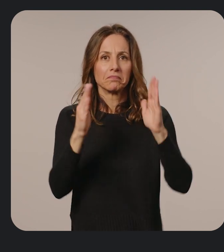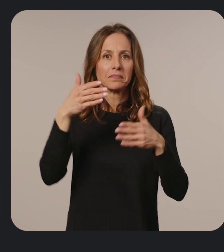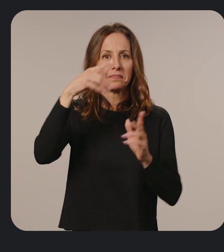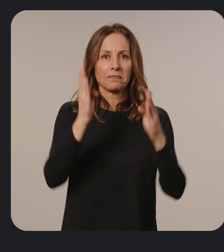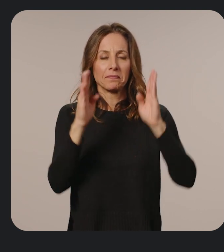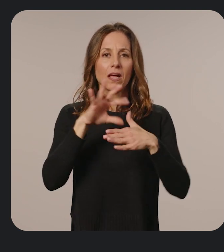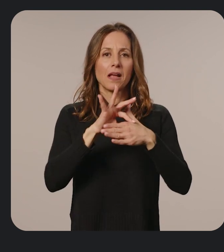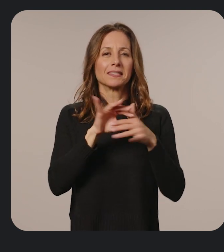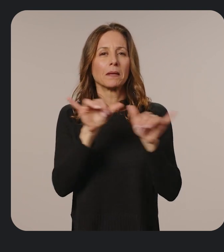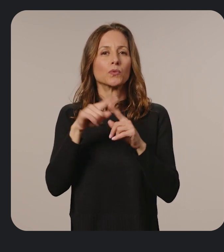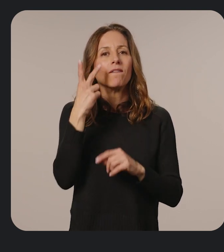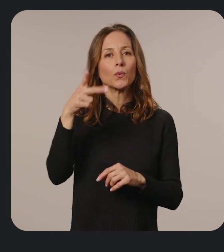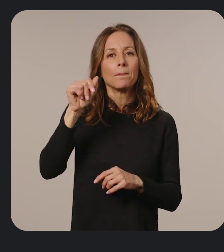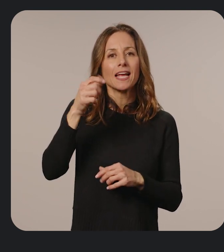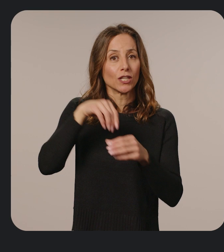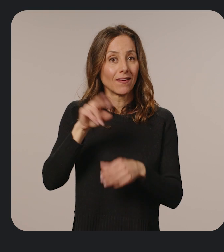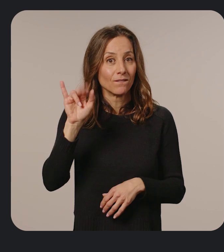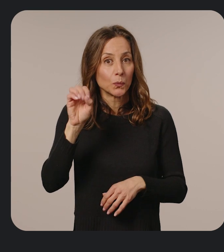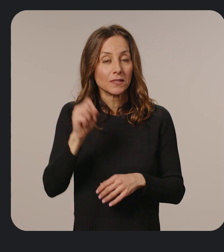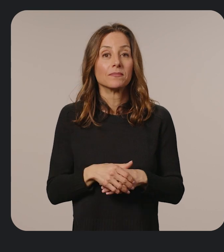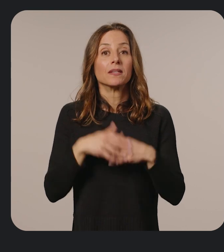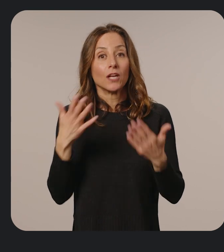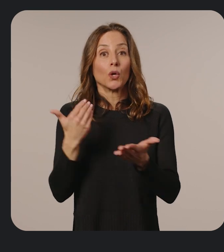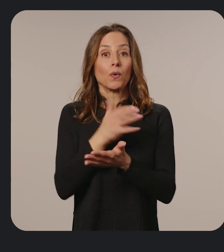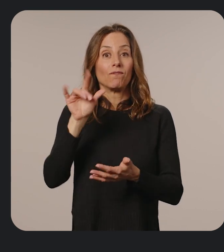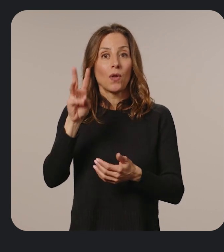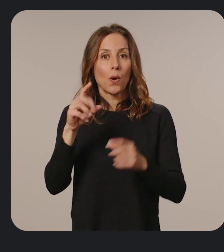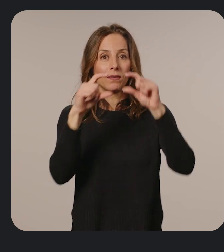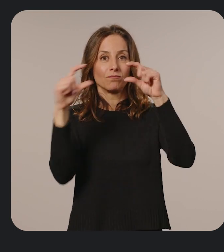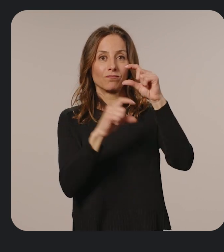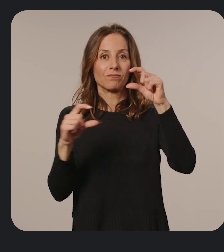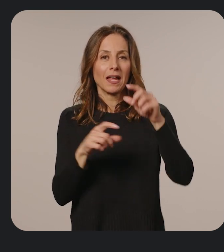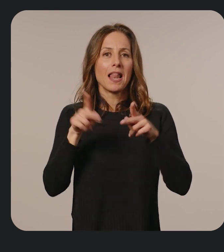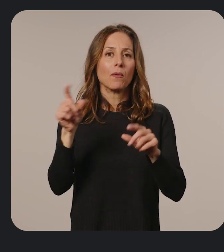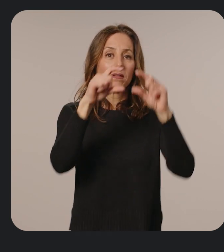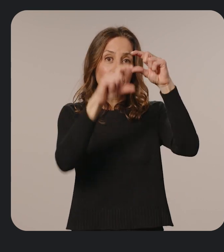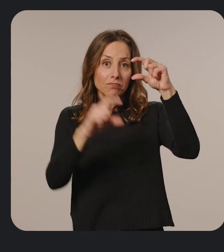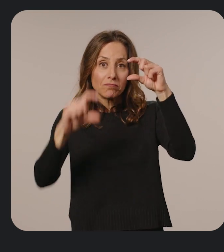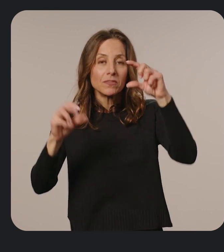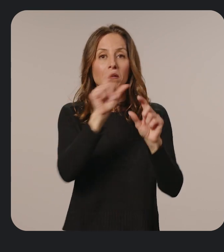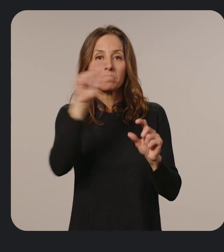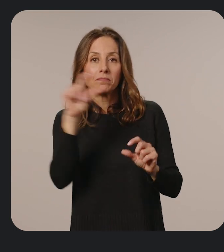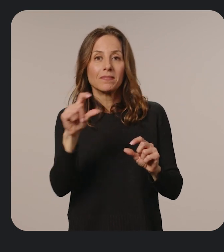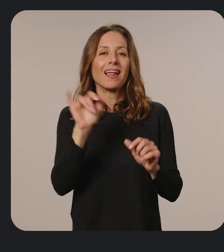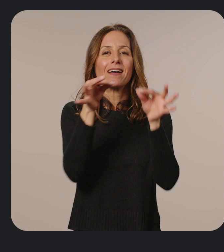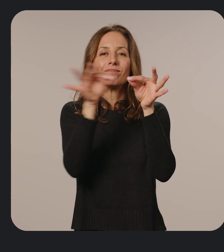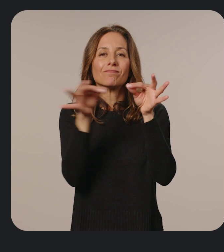flip through content, similar to view pager and views, whereas the new flow layout allows you to arrange content in a vertical or horizontal flow,